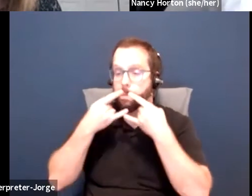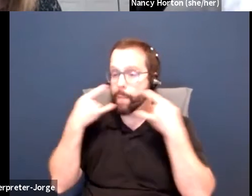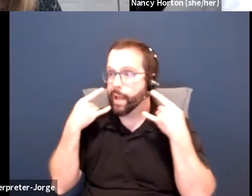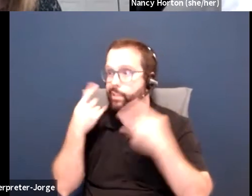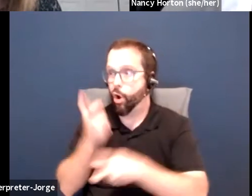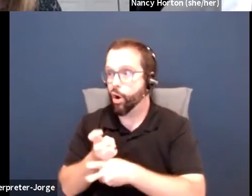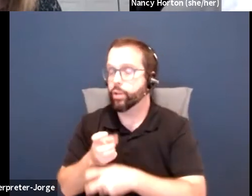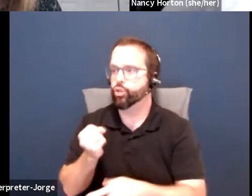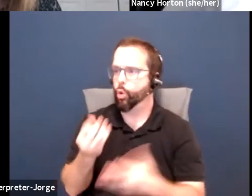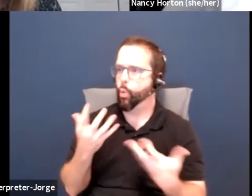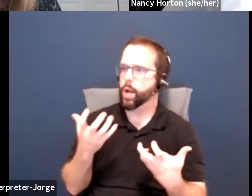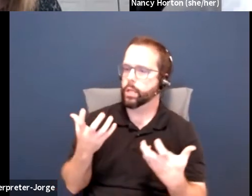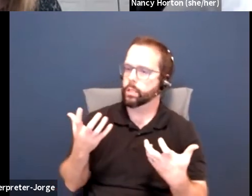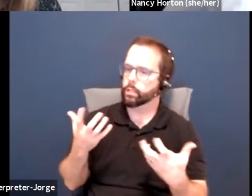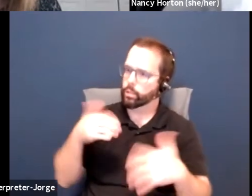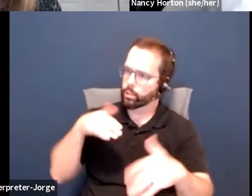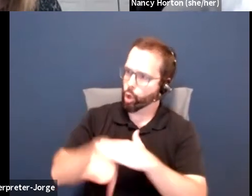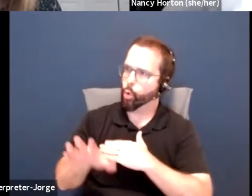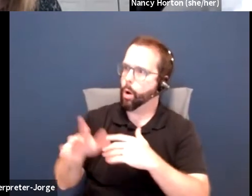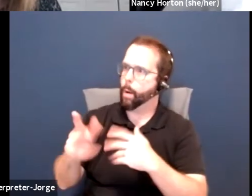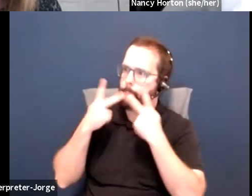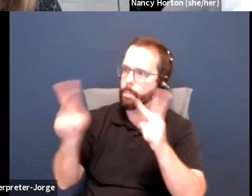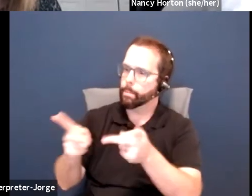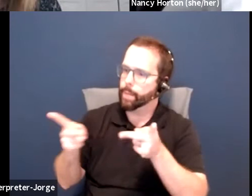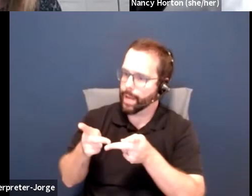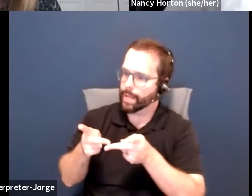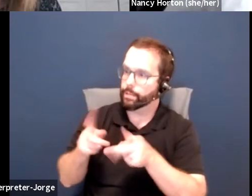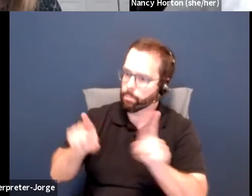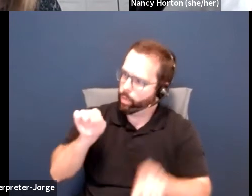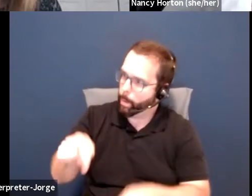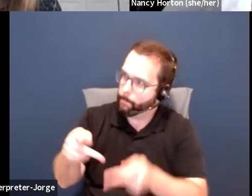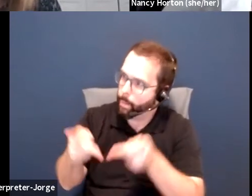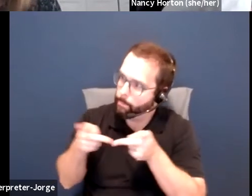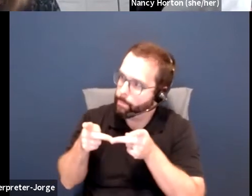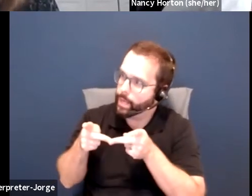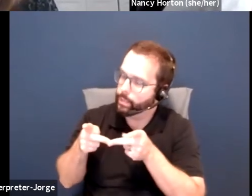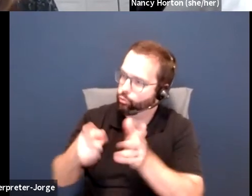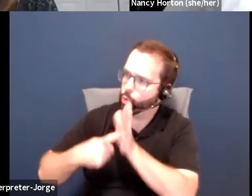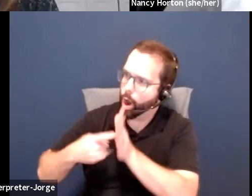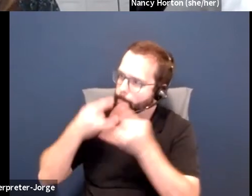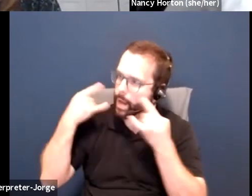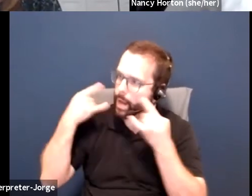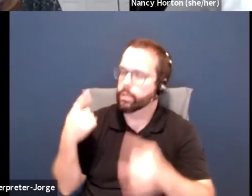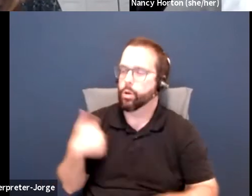wearing masks was difficult for them, so they wanted to be just allowed to go